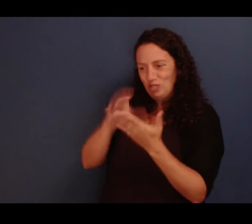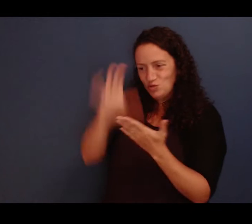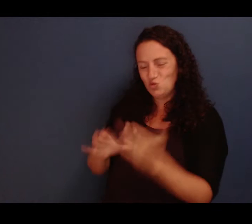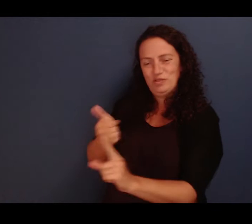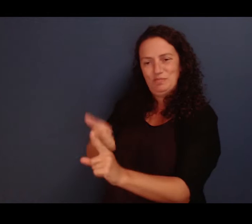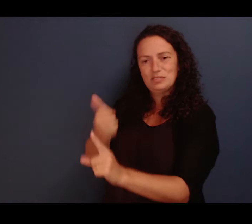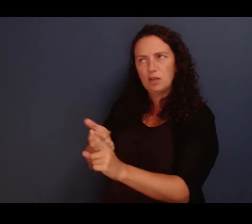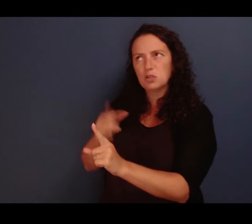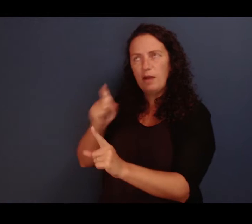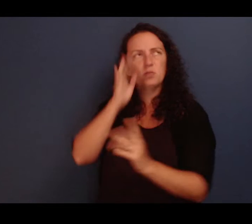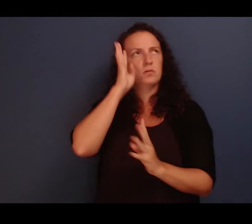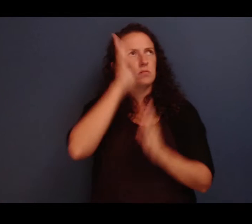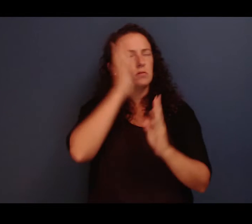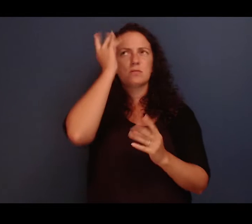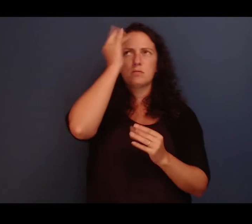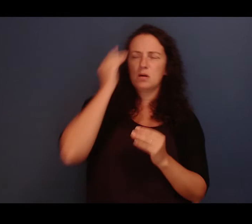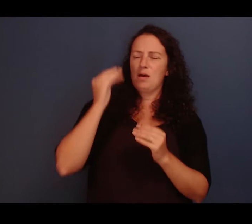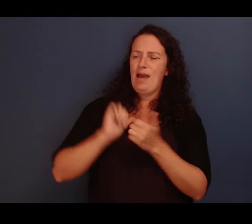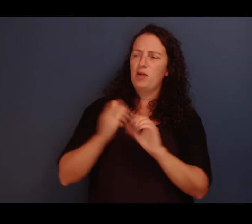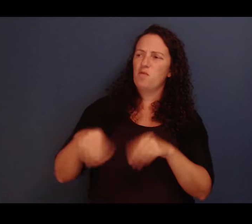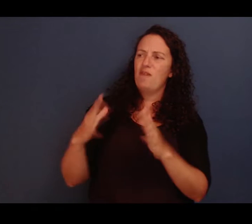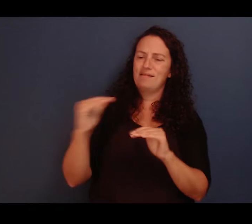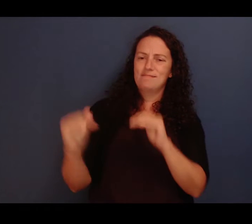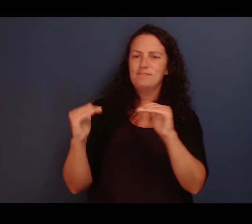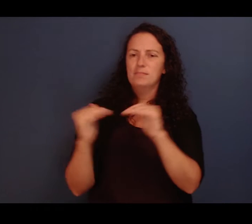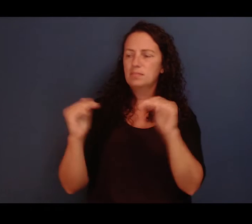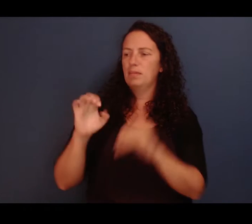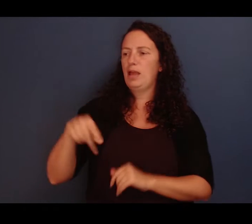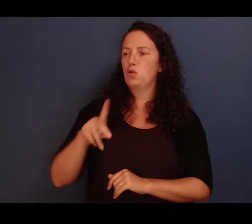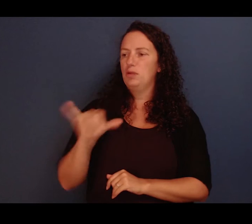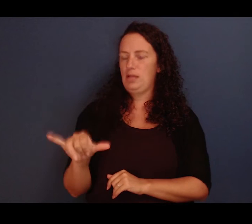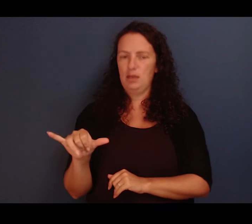means thinking more creatively and equitably about how educational access and support are